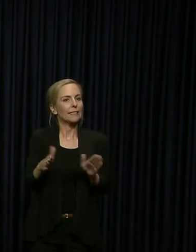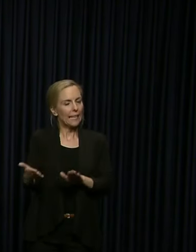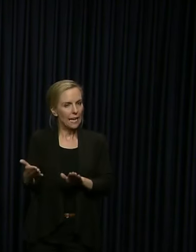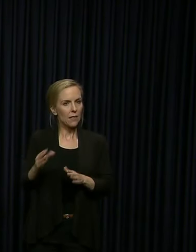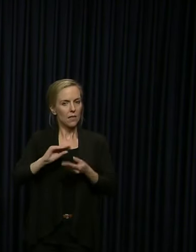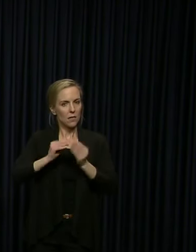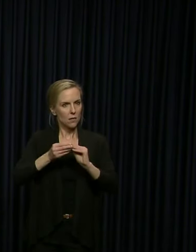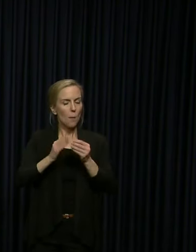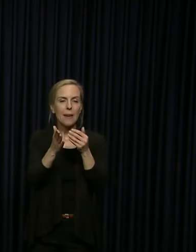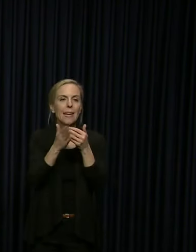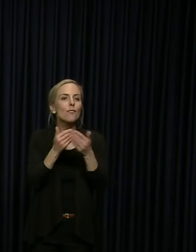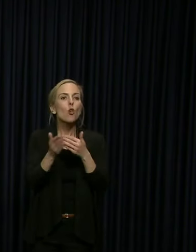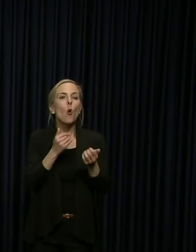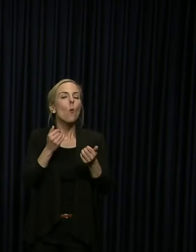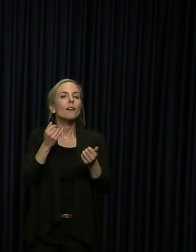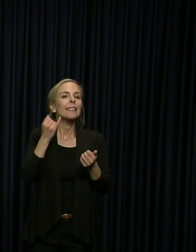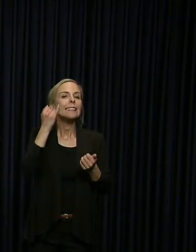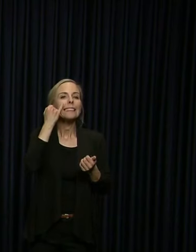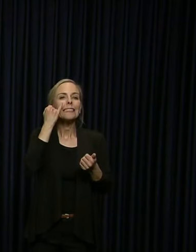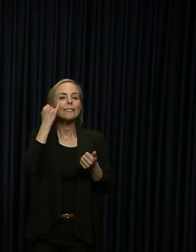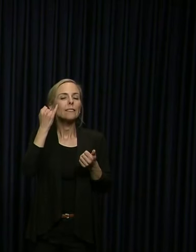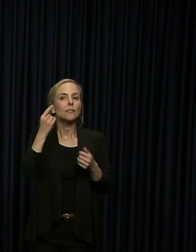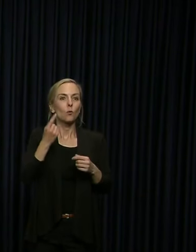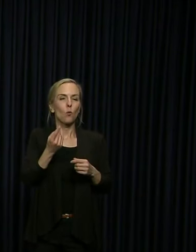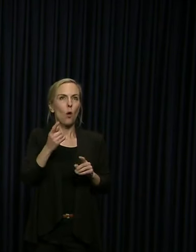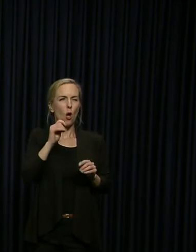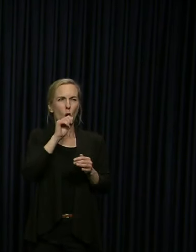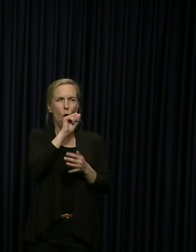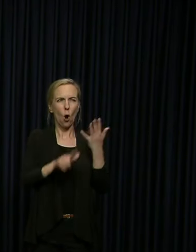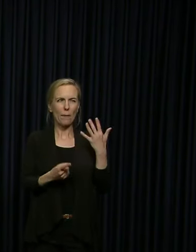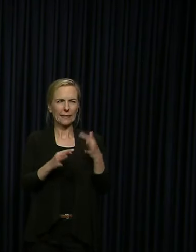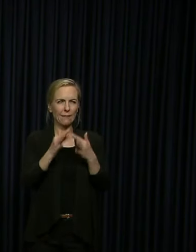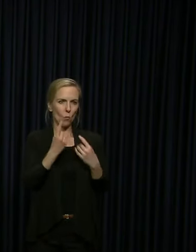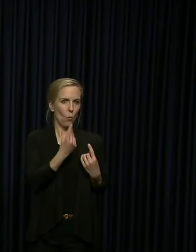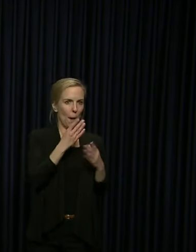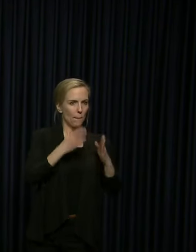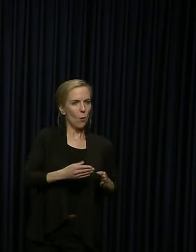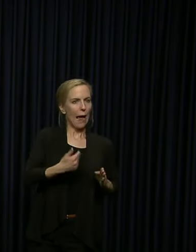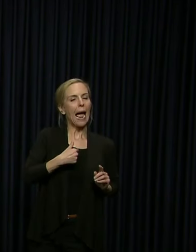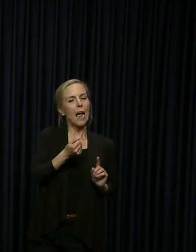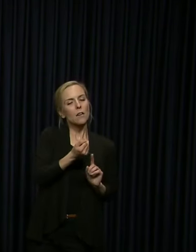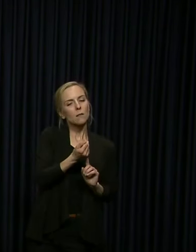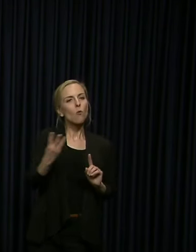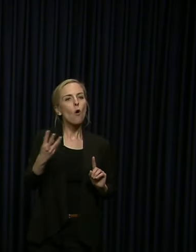CARE WORKERS TEST POSITIVE IN BOYD AND SURROUNDING COUNTIES, BUT THAT'S PRETTY SIMILAR HAD TO